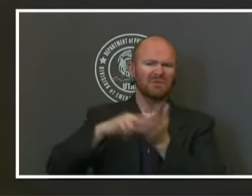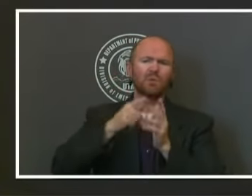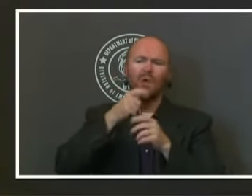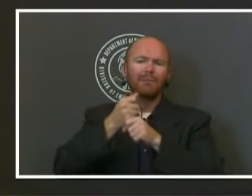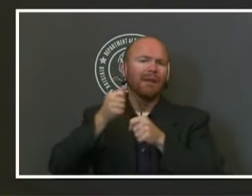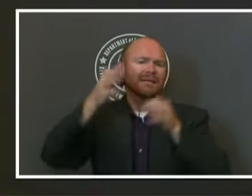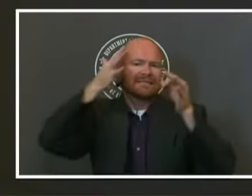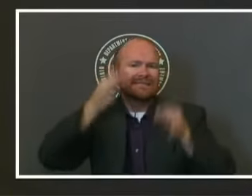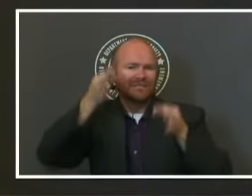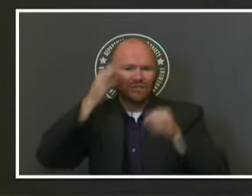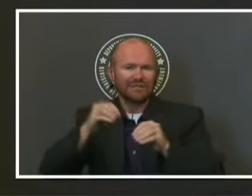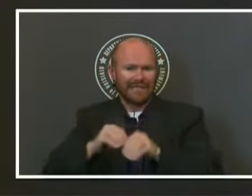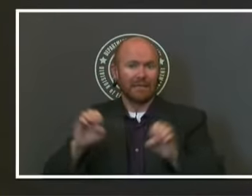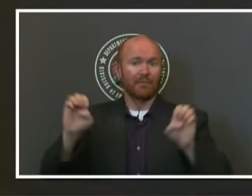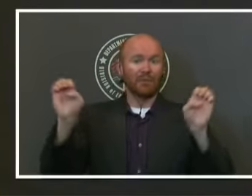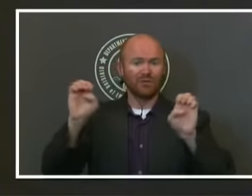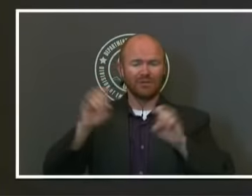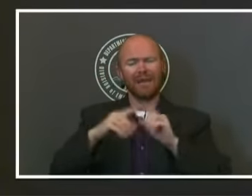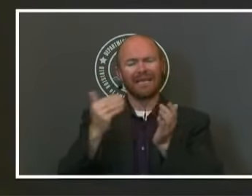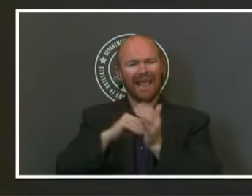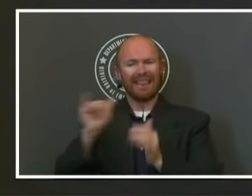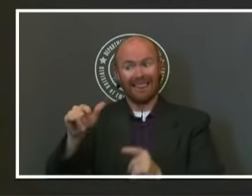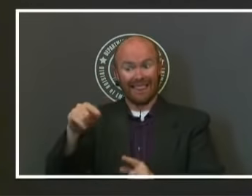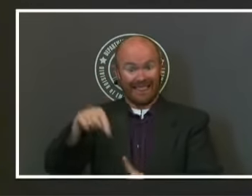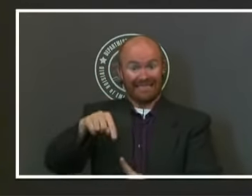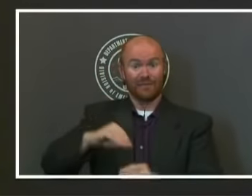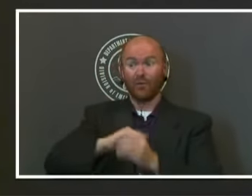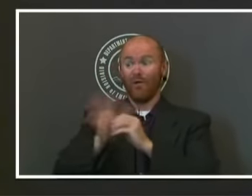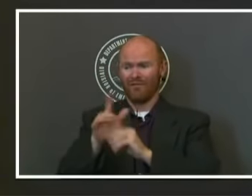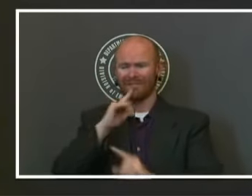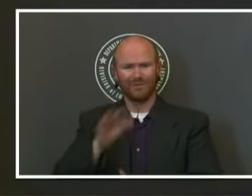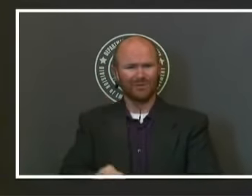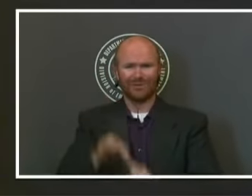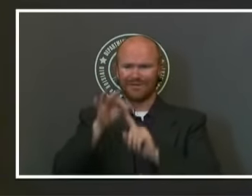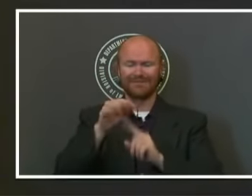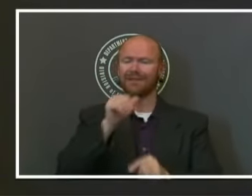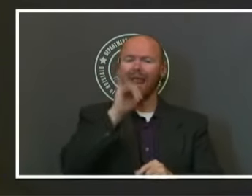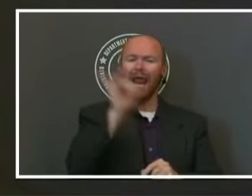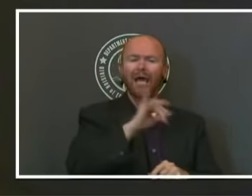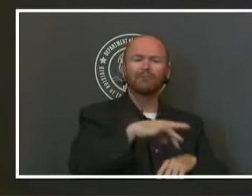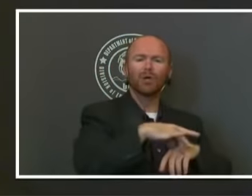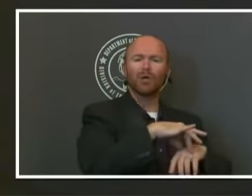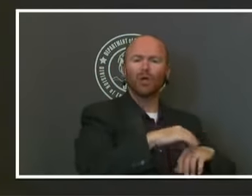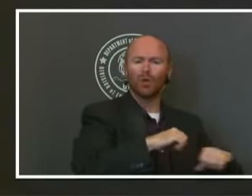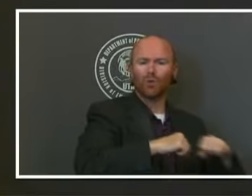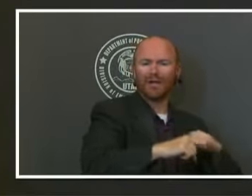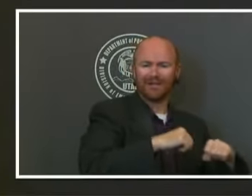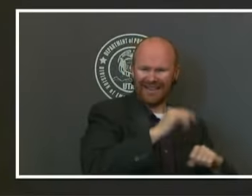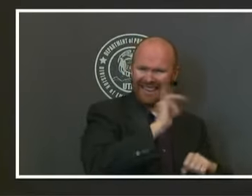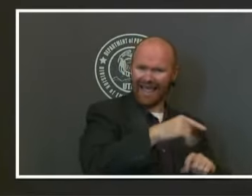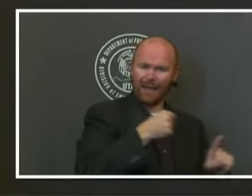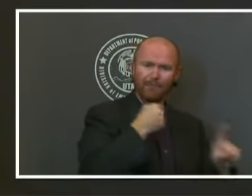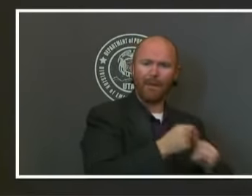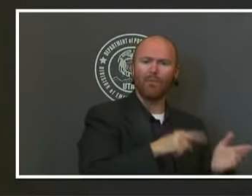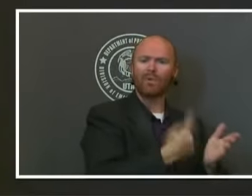unique situation not like an